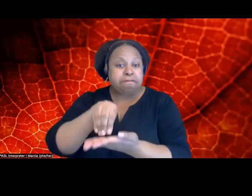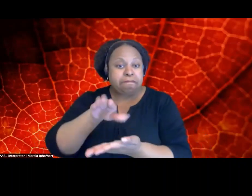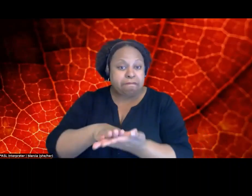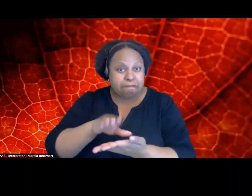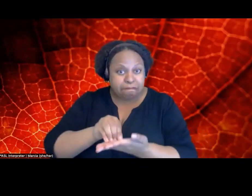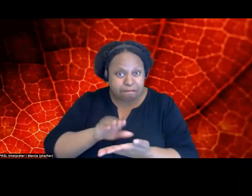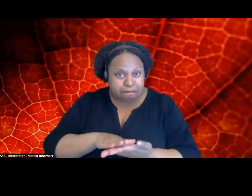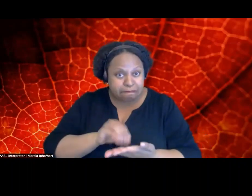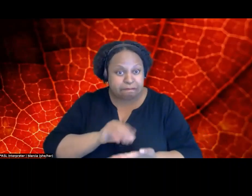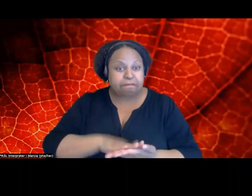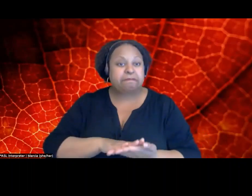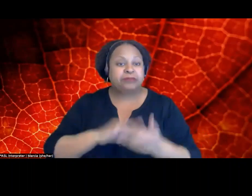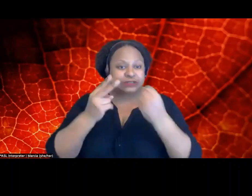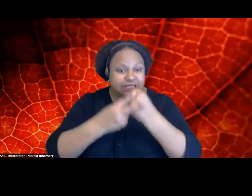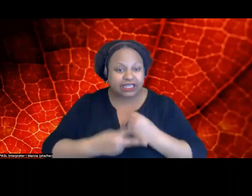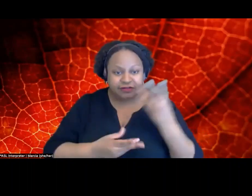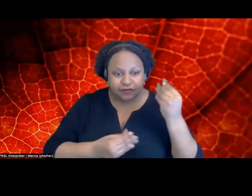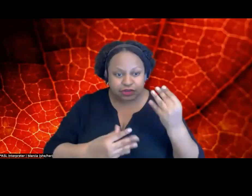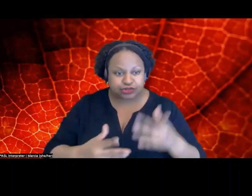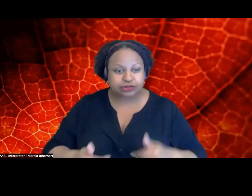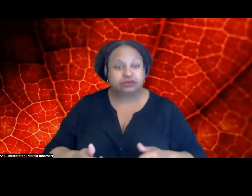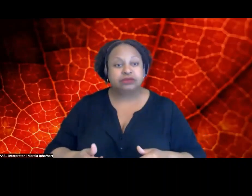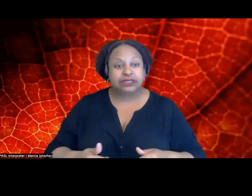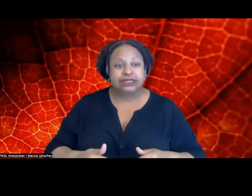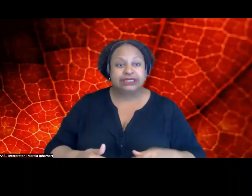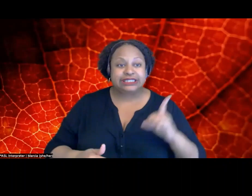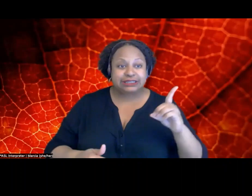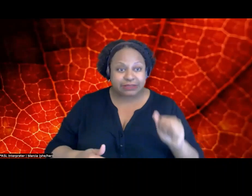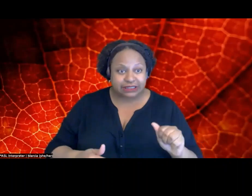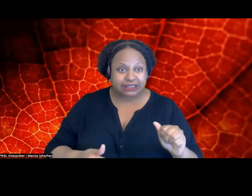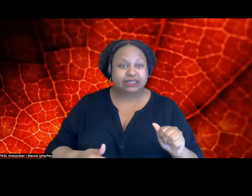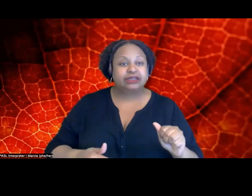The intersection of disability, a demanding professional program,